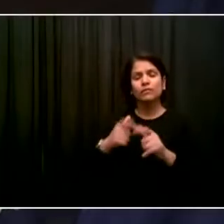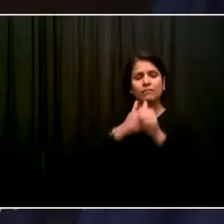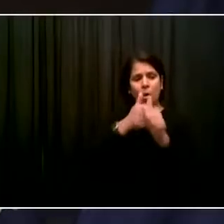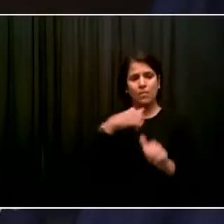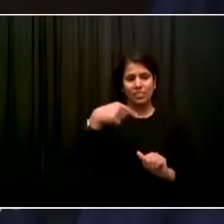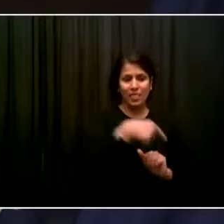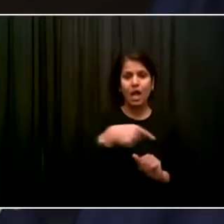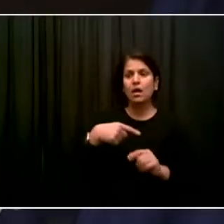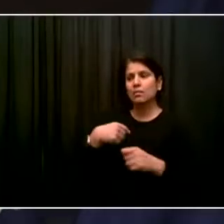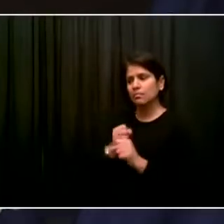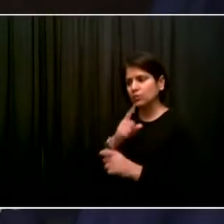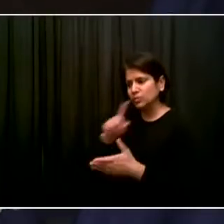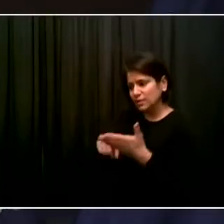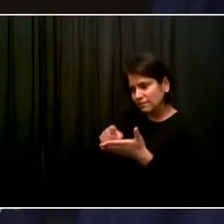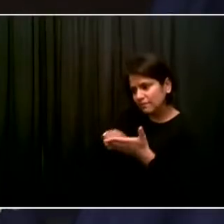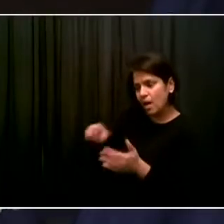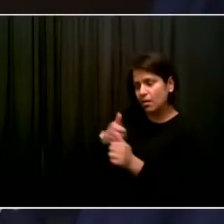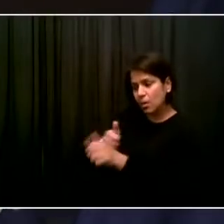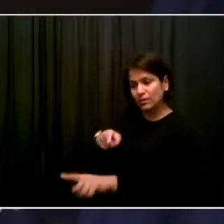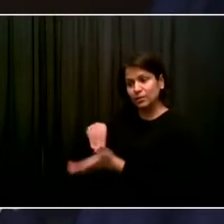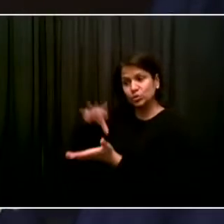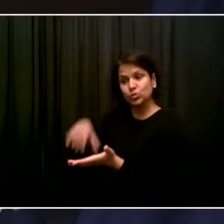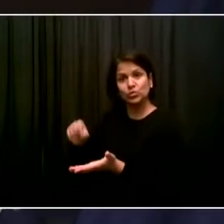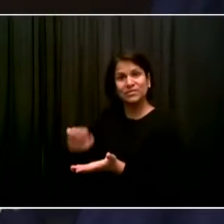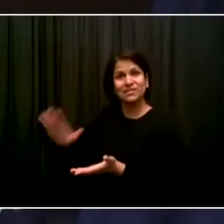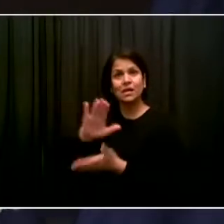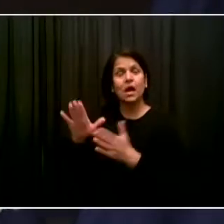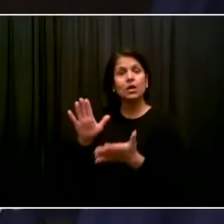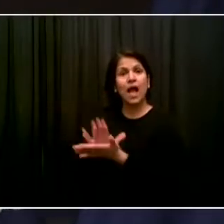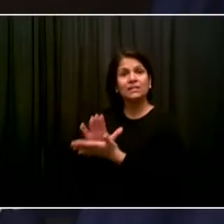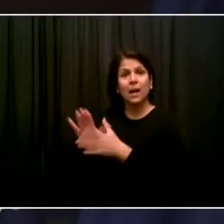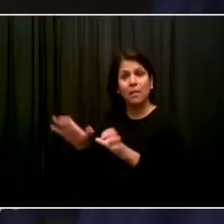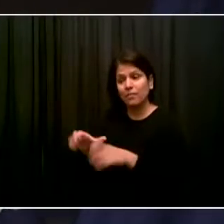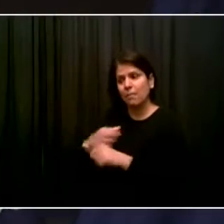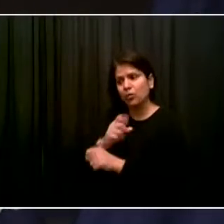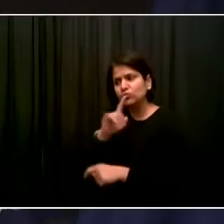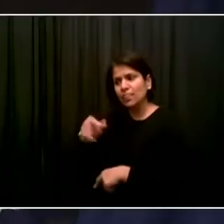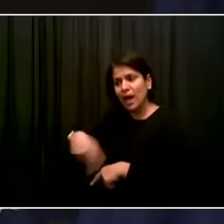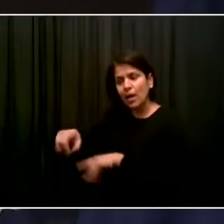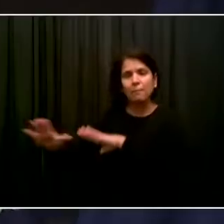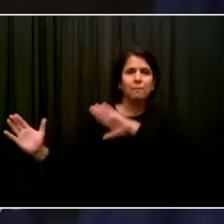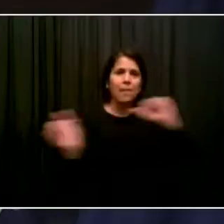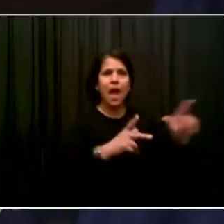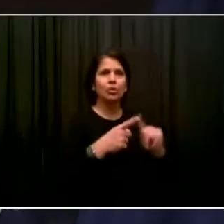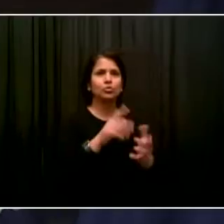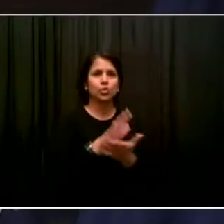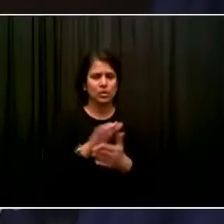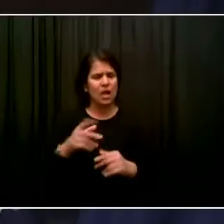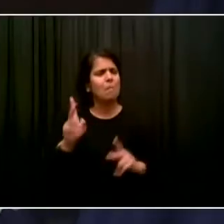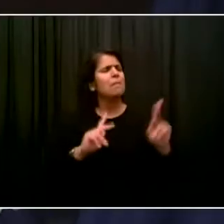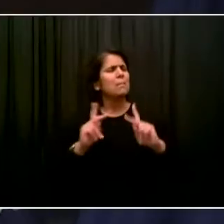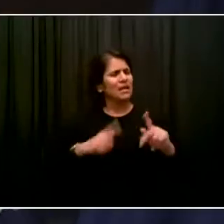SCHOOLS ARE SO INCLINED. WHAT WE ARE YTRI NGTO DO IS BRING